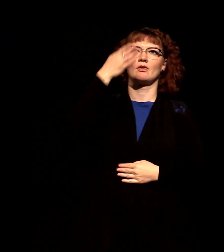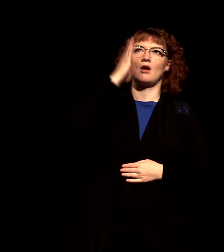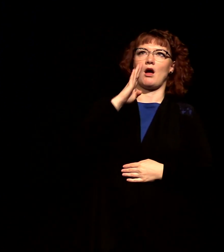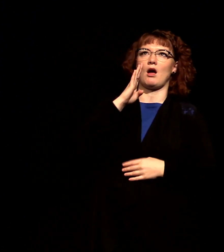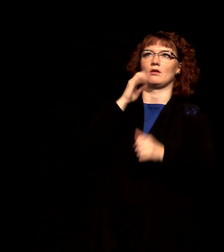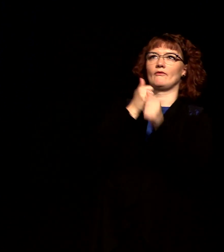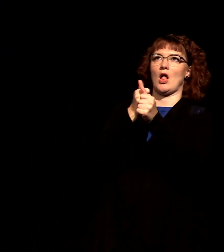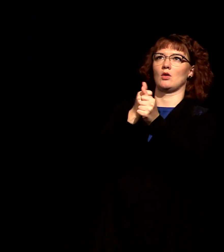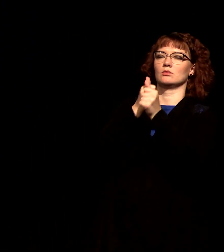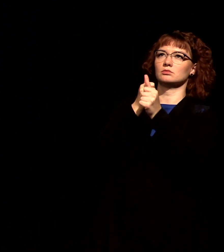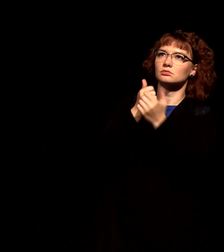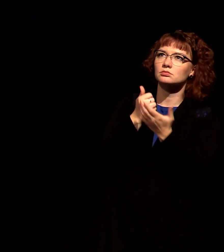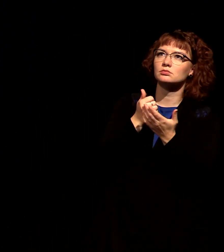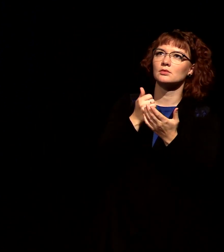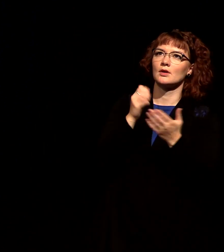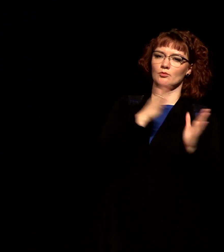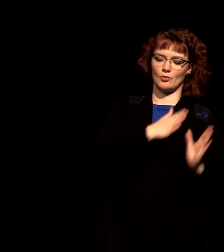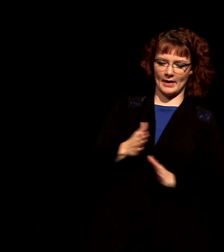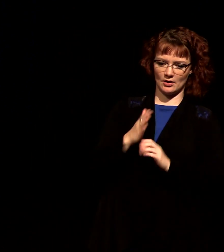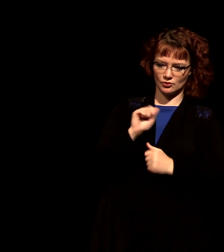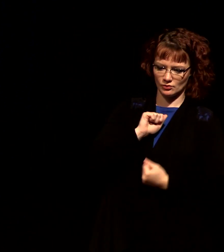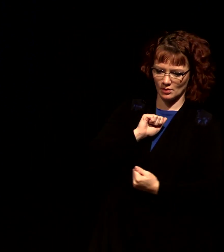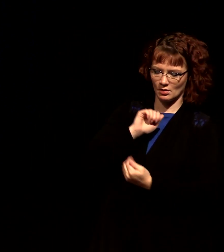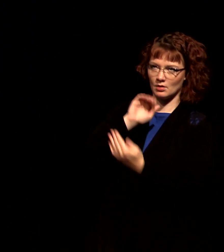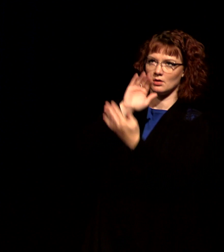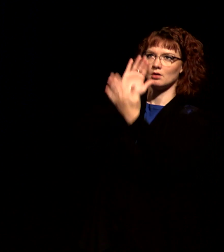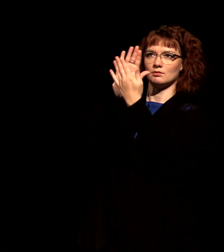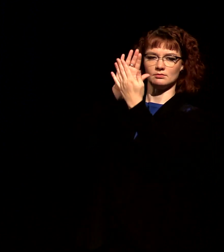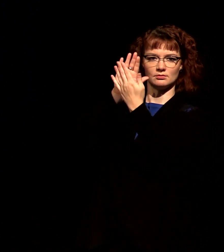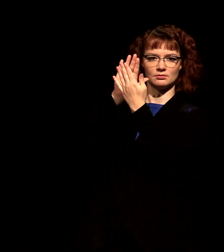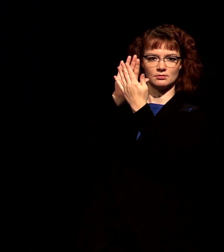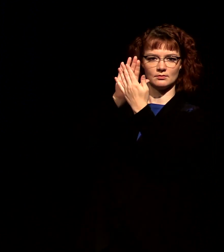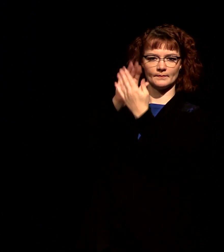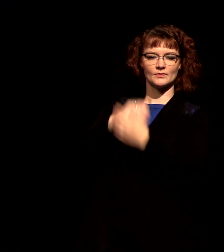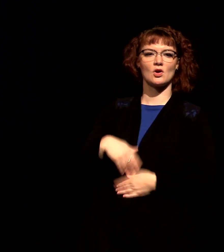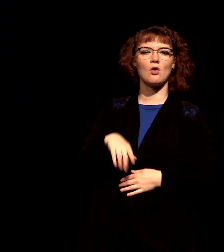in to his manifest presence in the question that is being sung